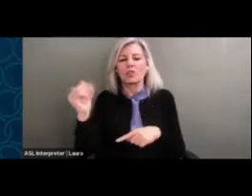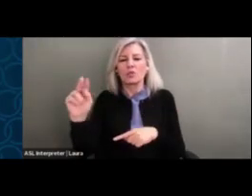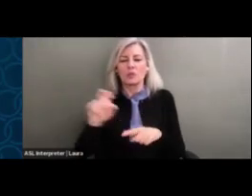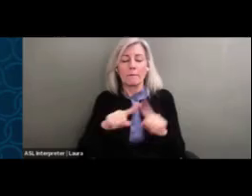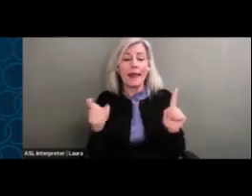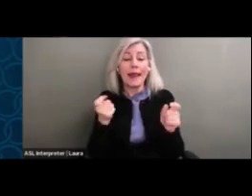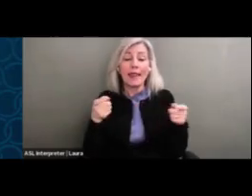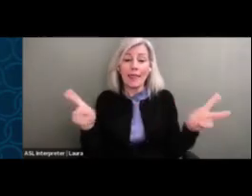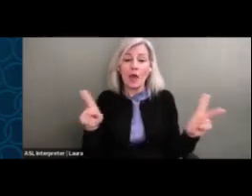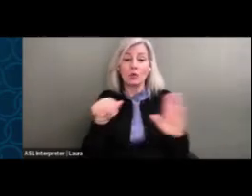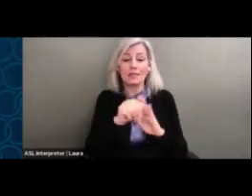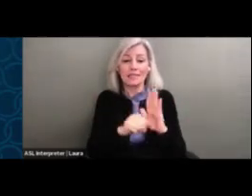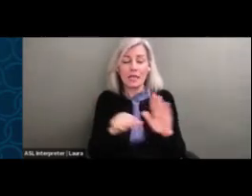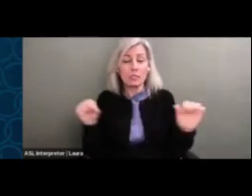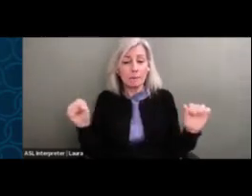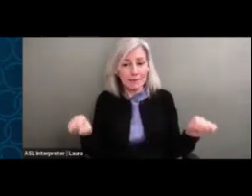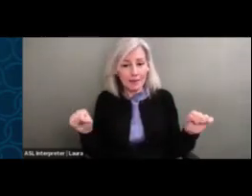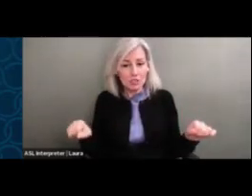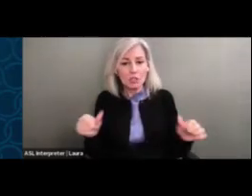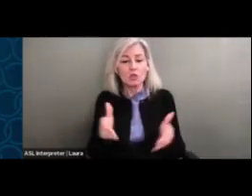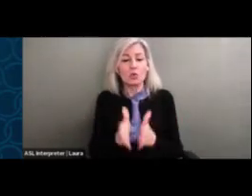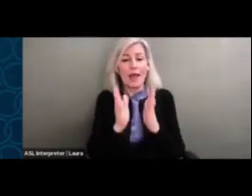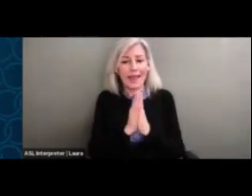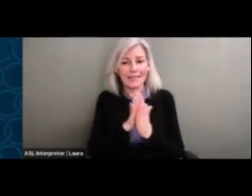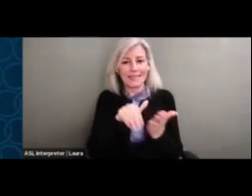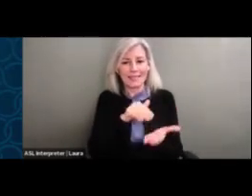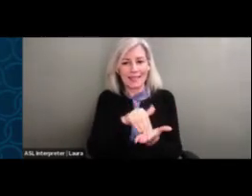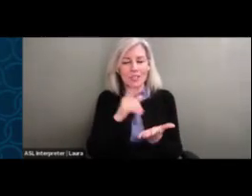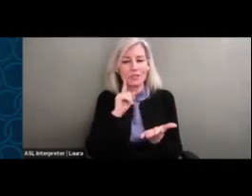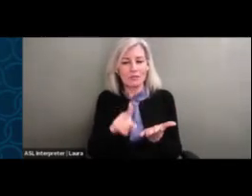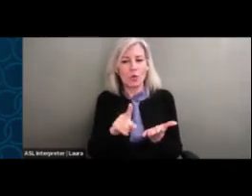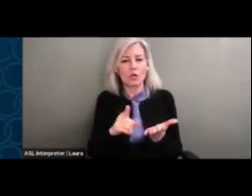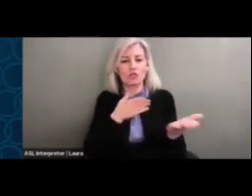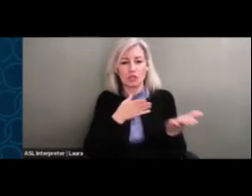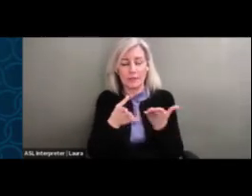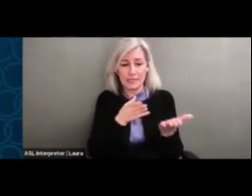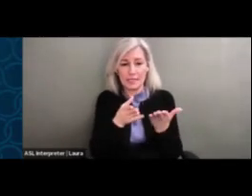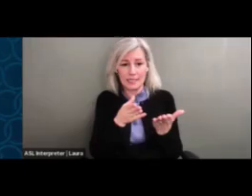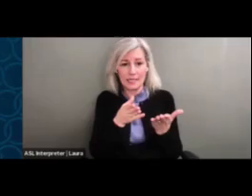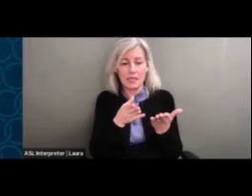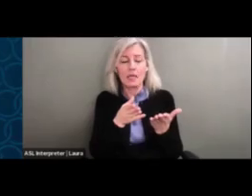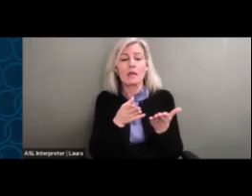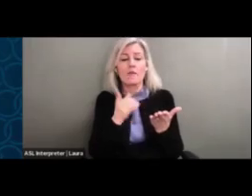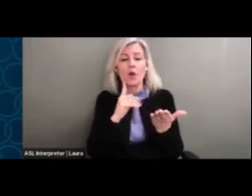we expect that out in June. I will also note that the statute does allow states